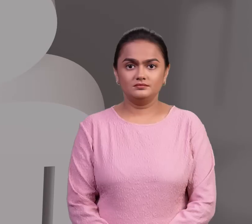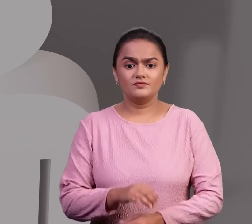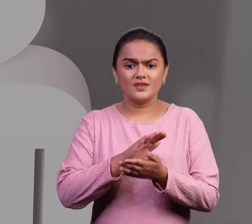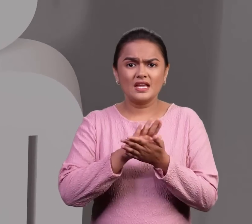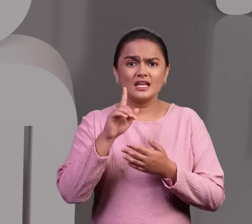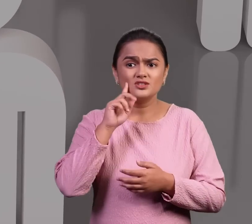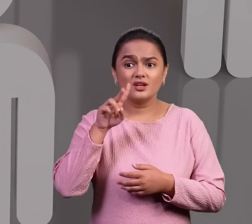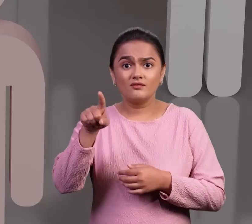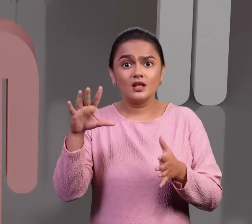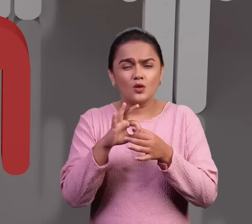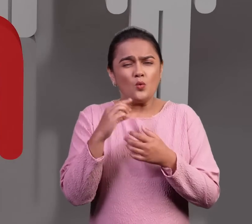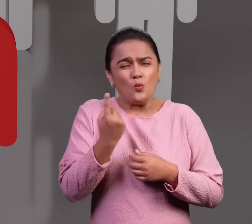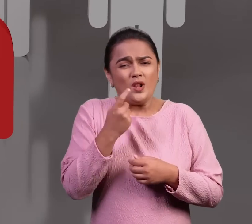HIV is not transmitted only through sex.